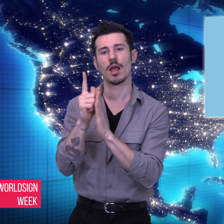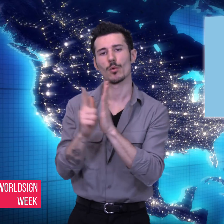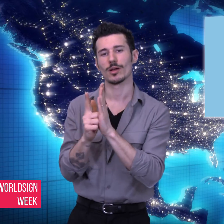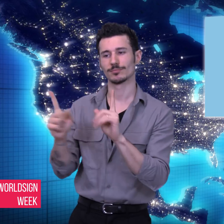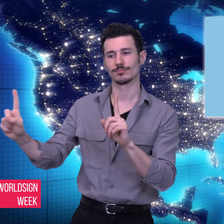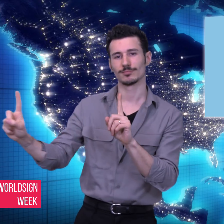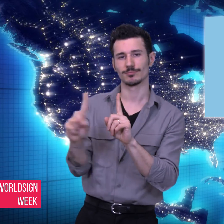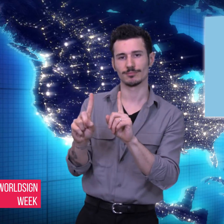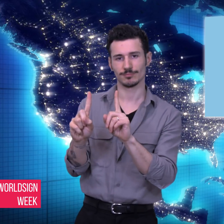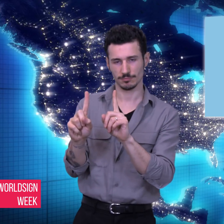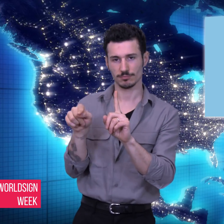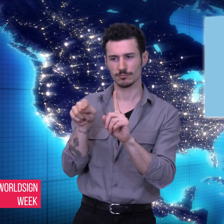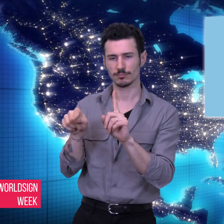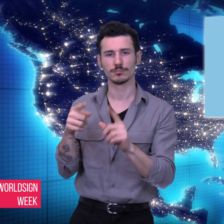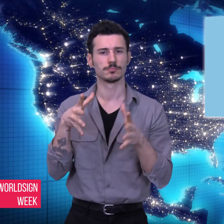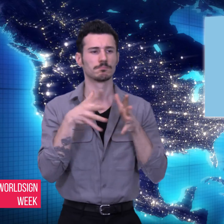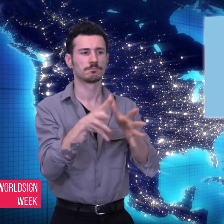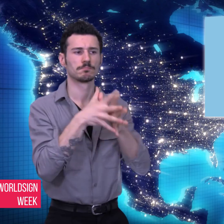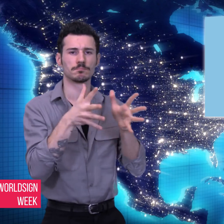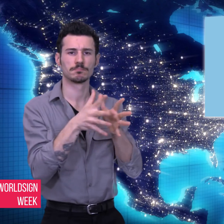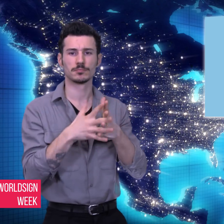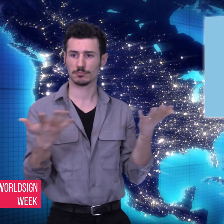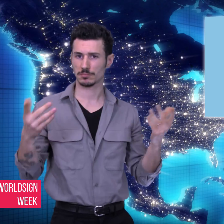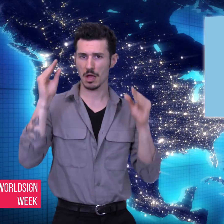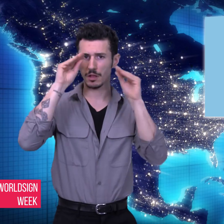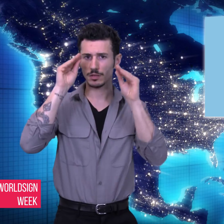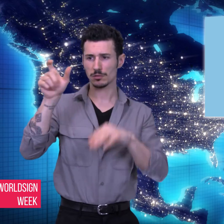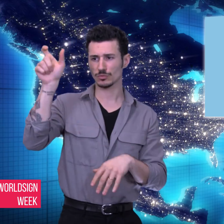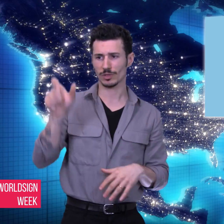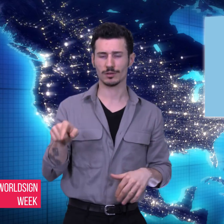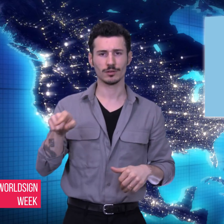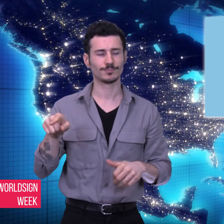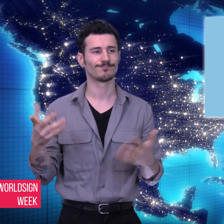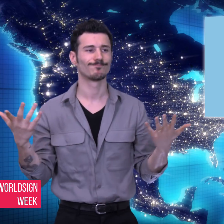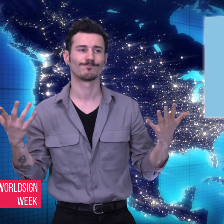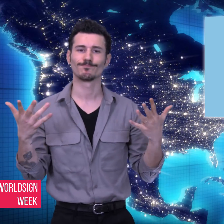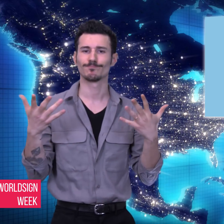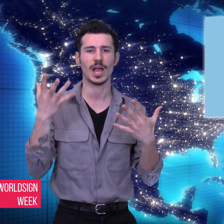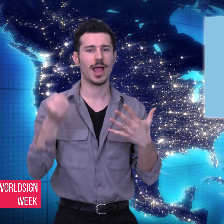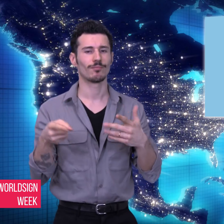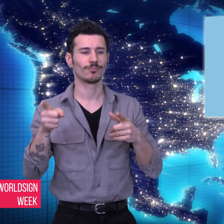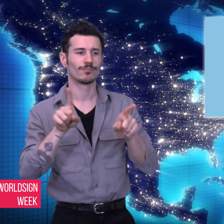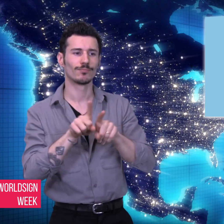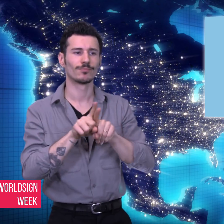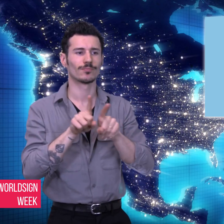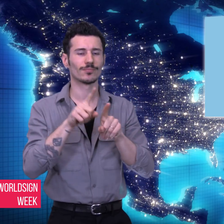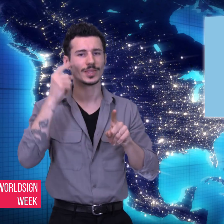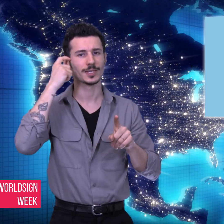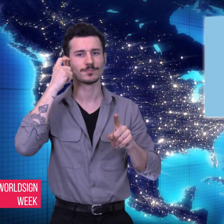English was equivalent to a seven or eight-year-old